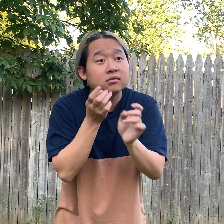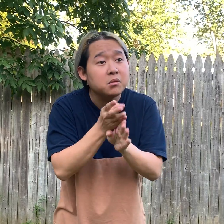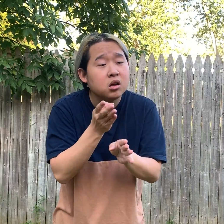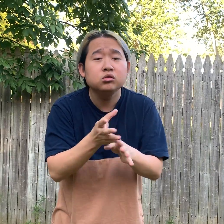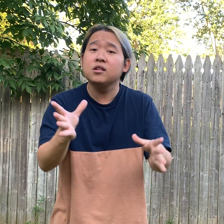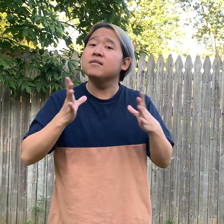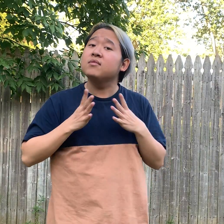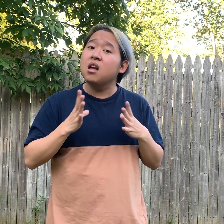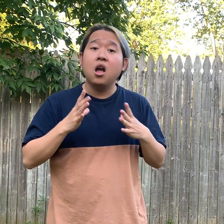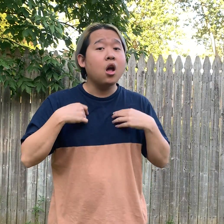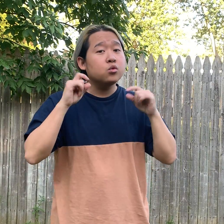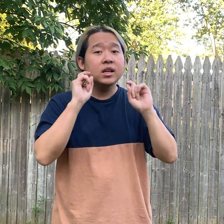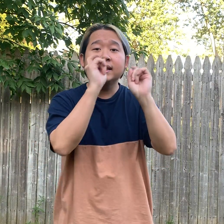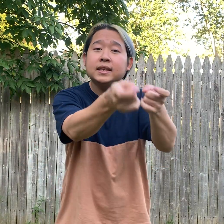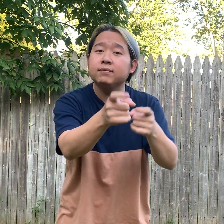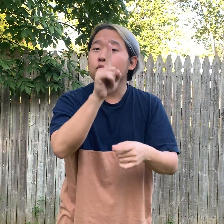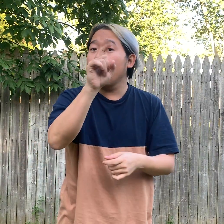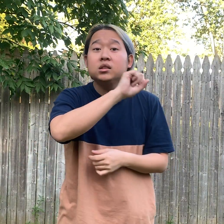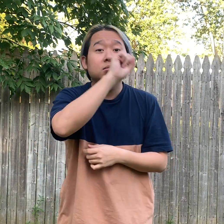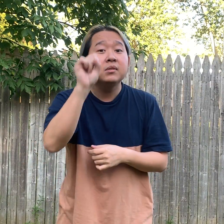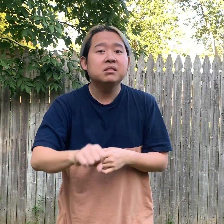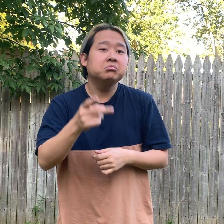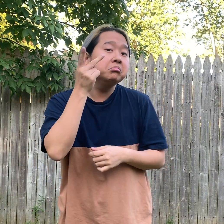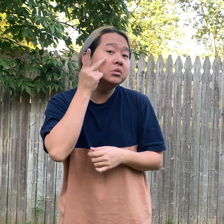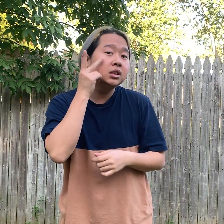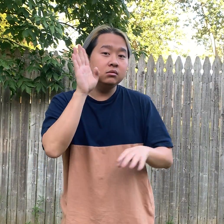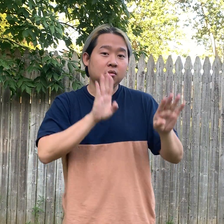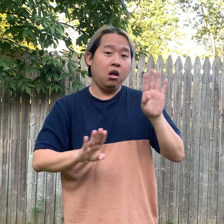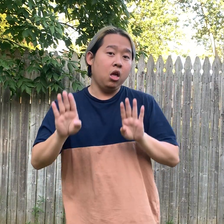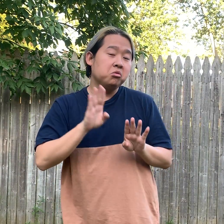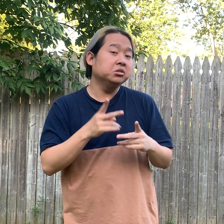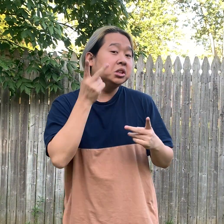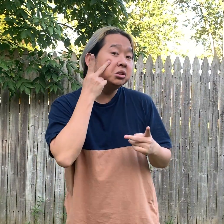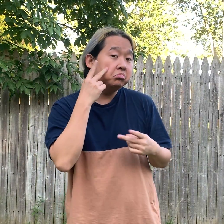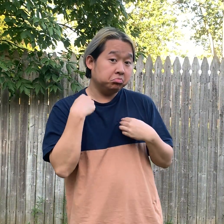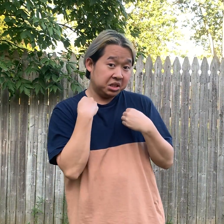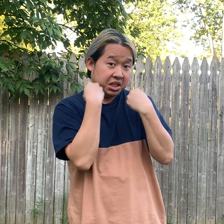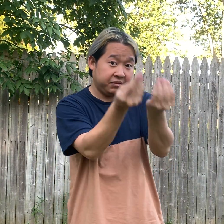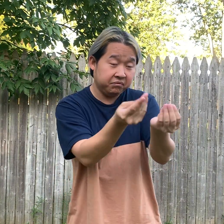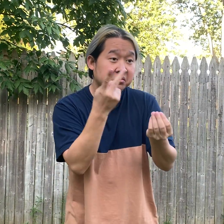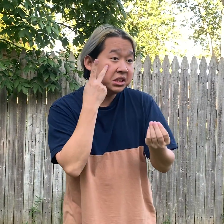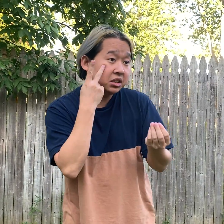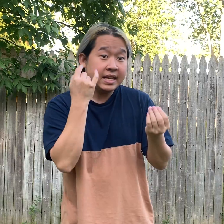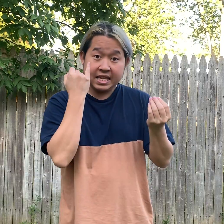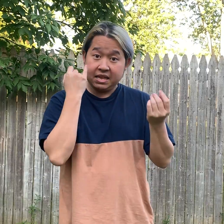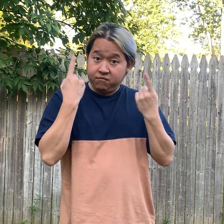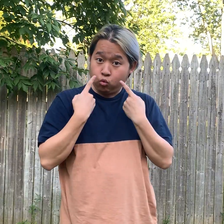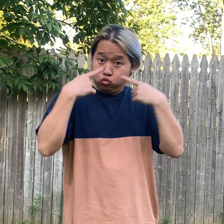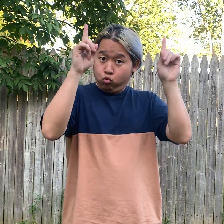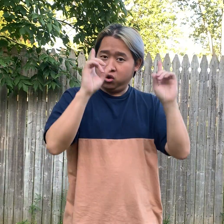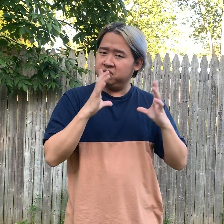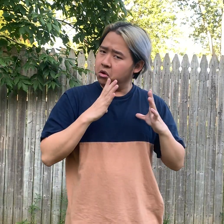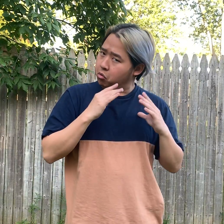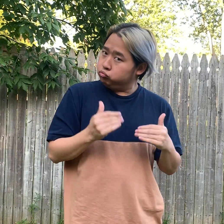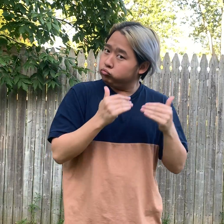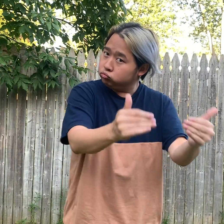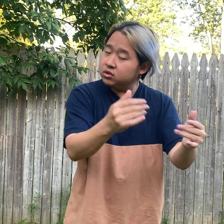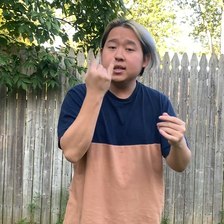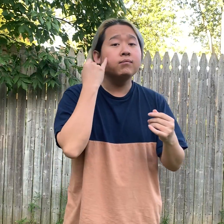they would be willing to give me a semester to see how I did while studying biology. Then, if I was successful, I would be allowed to change my major from education to biology,